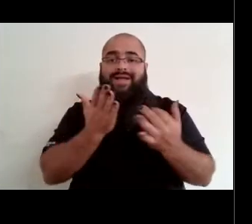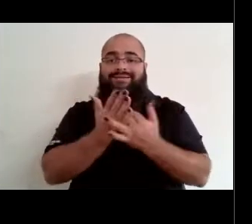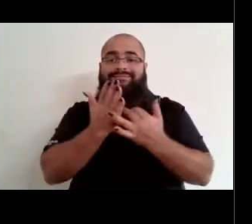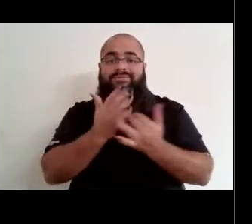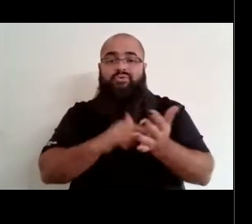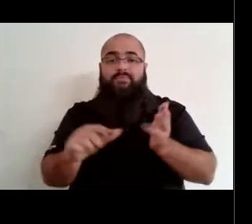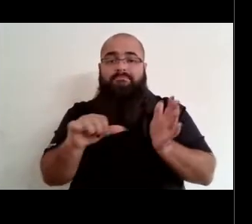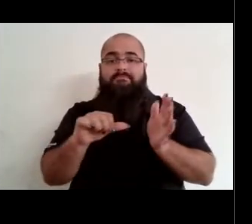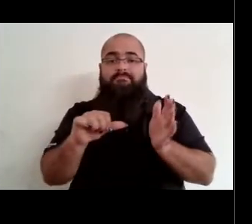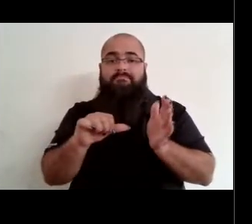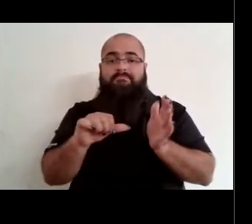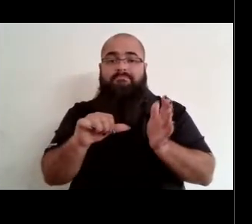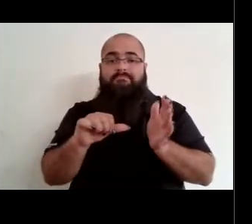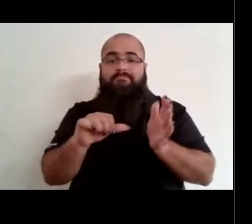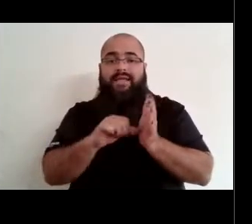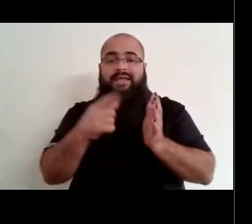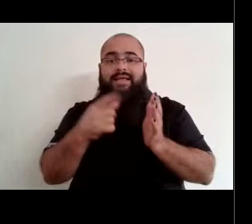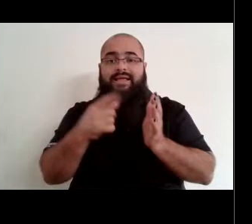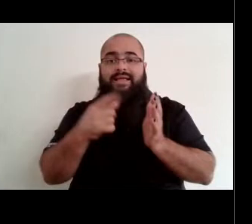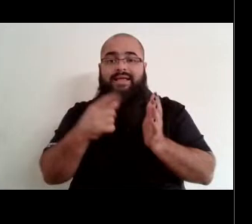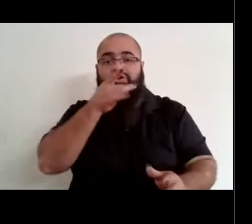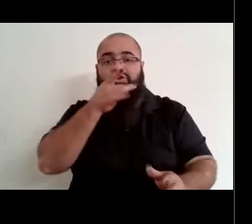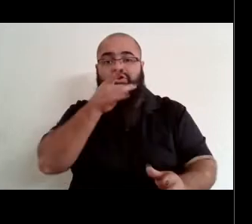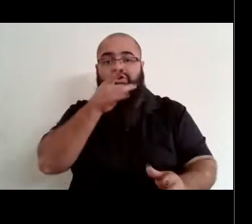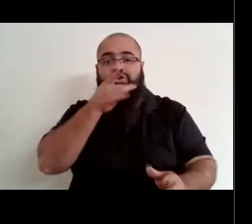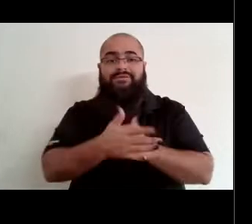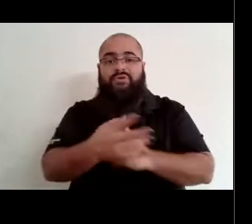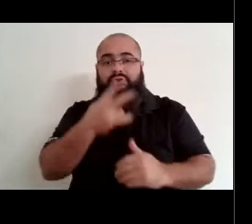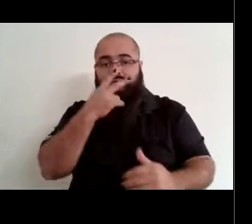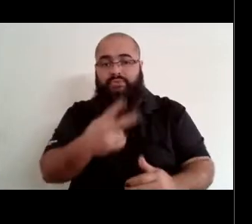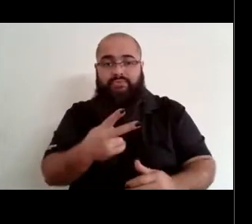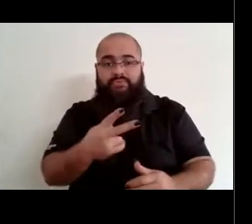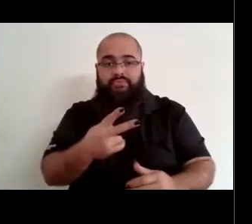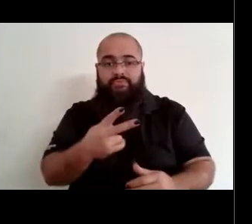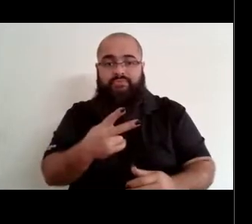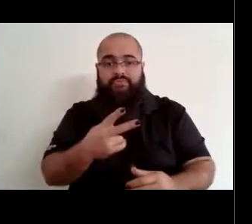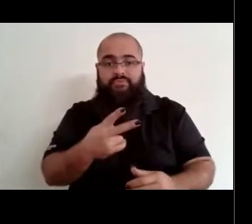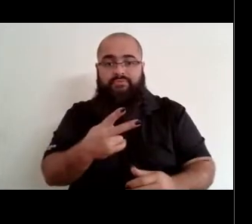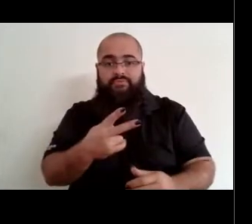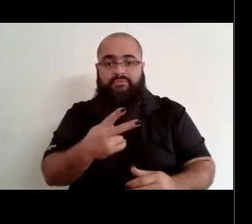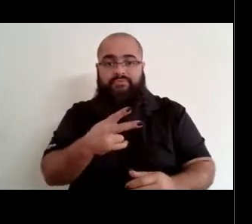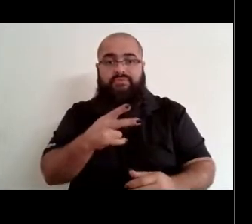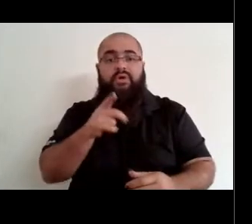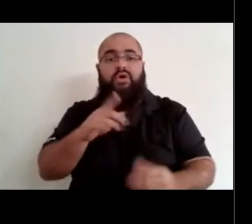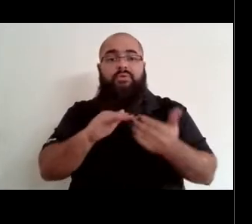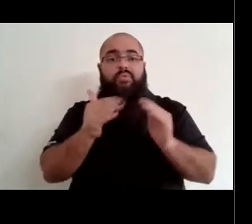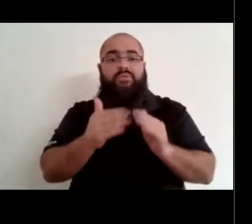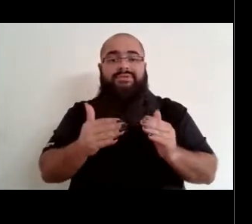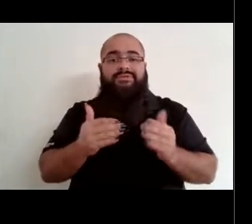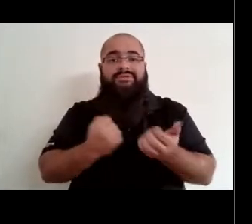whilst they're at court by flagging if they do say, yes, we're able to then organise some